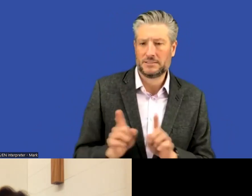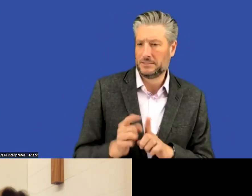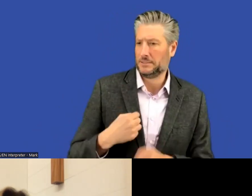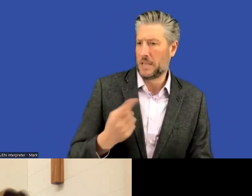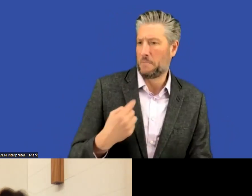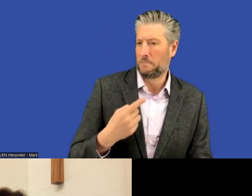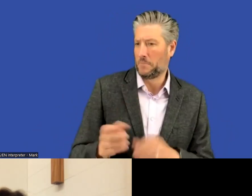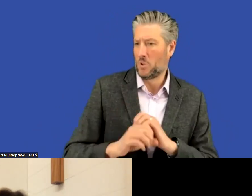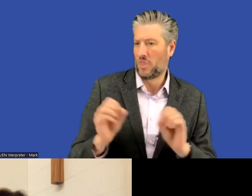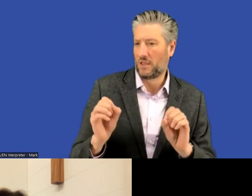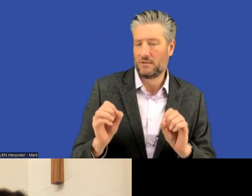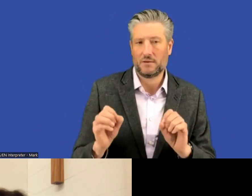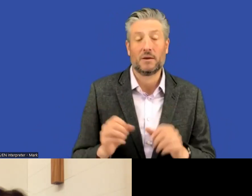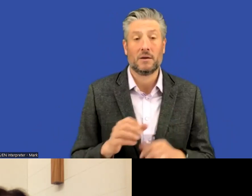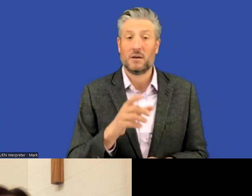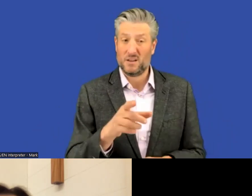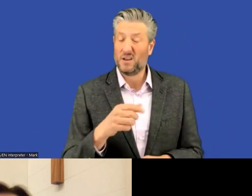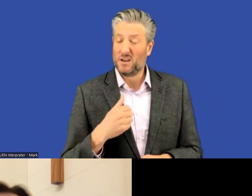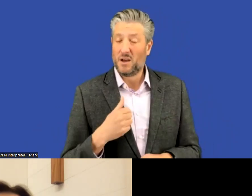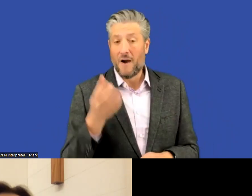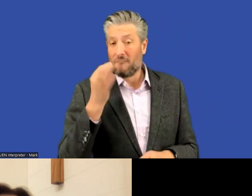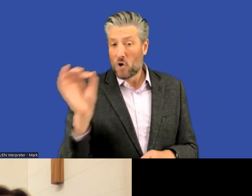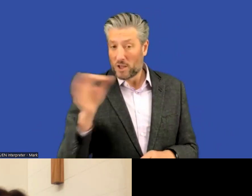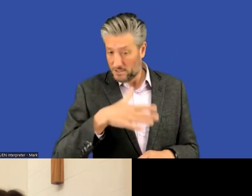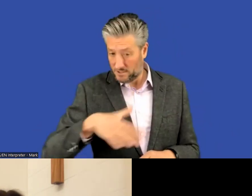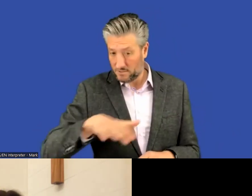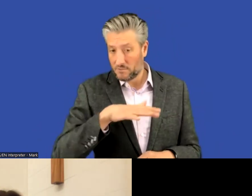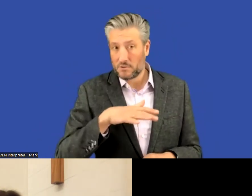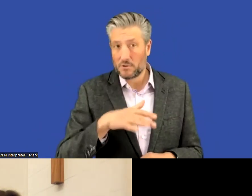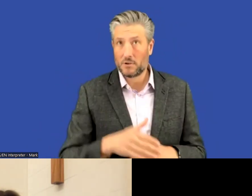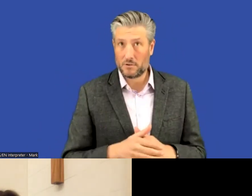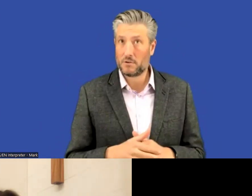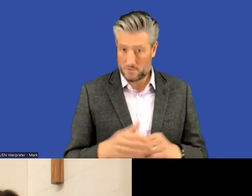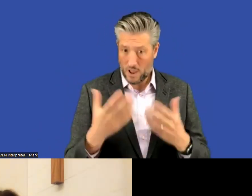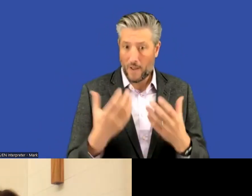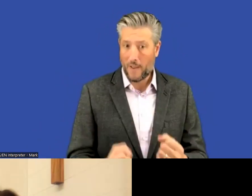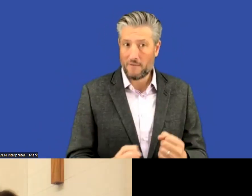Because in France, it's not a problem to have a law, but we don't want to apply.